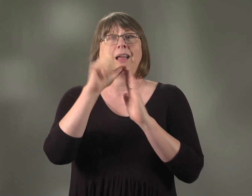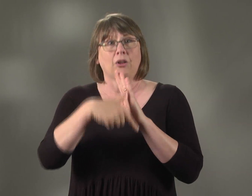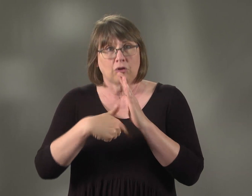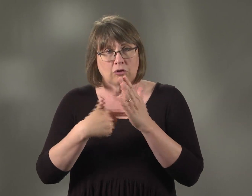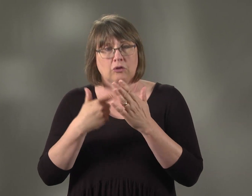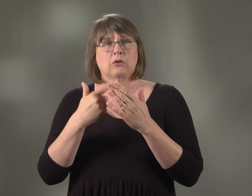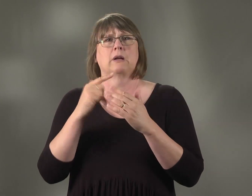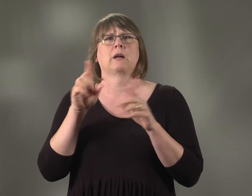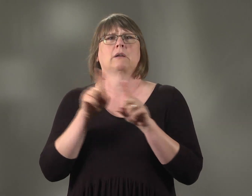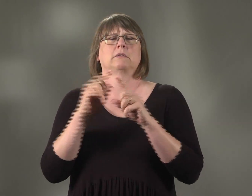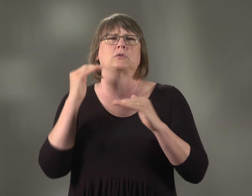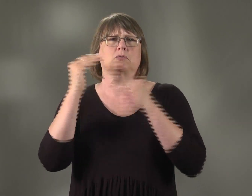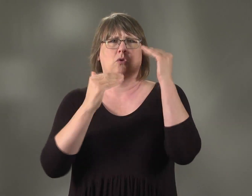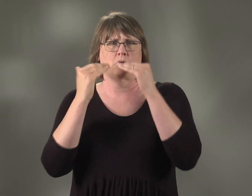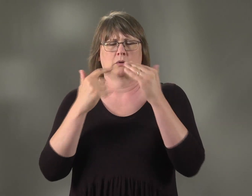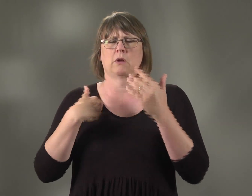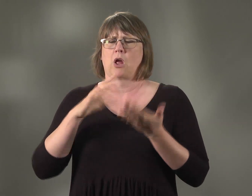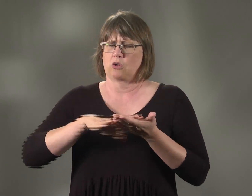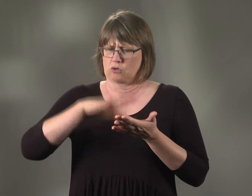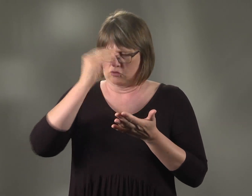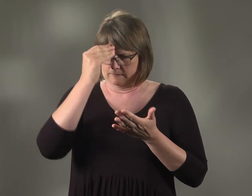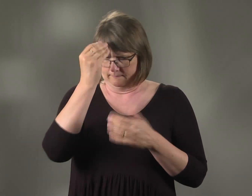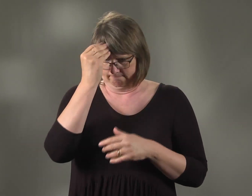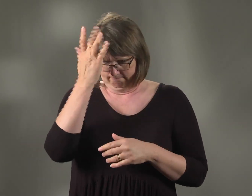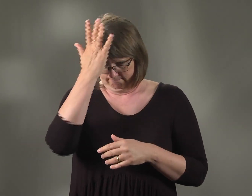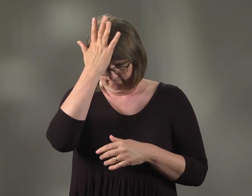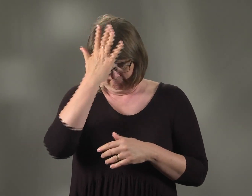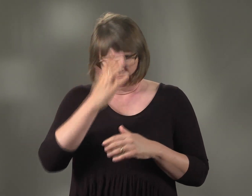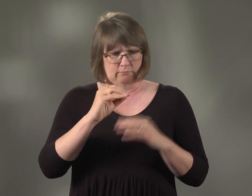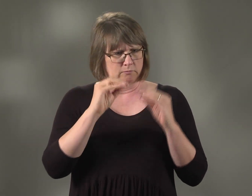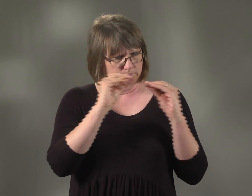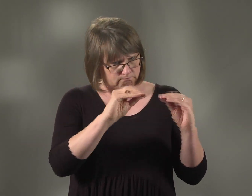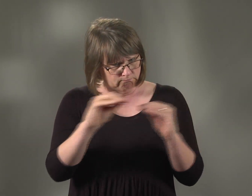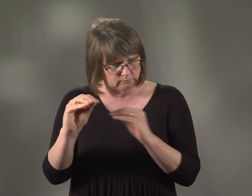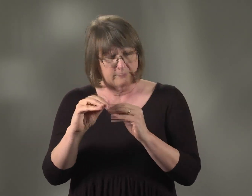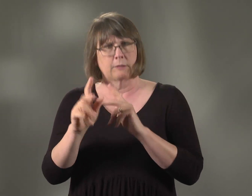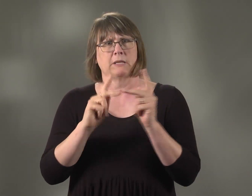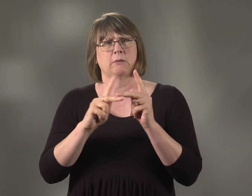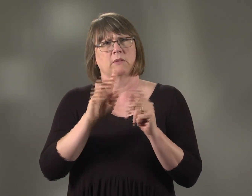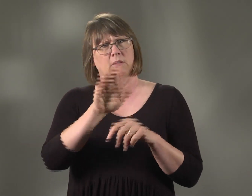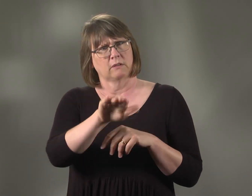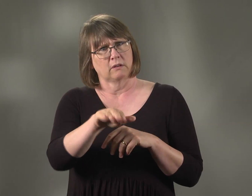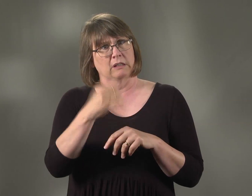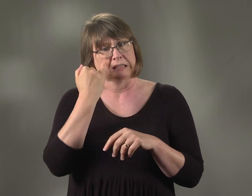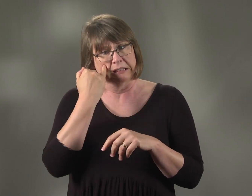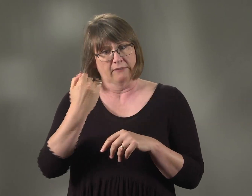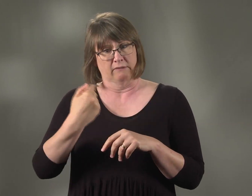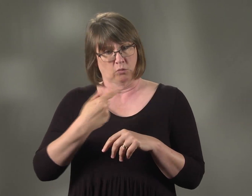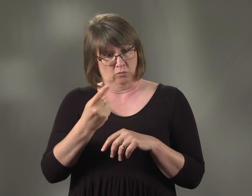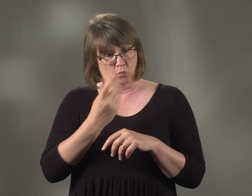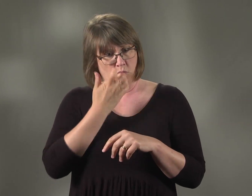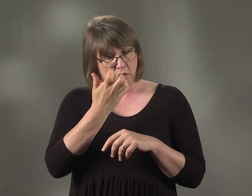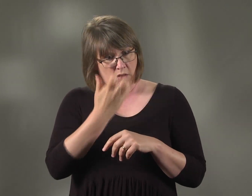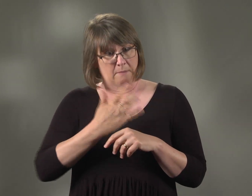Many years later, as an adult, I learned to alert people if they called my name and I kept walking